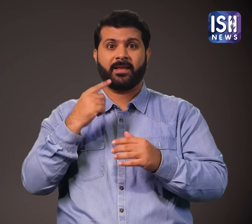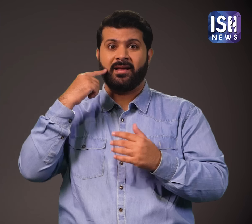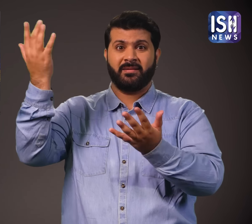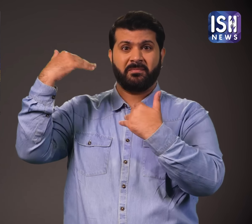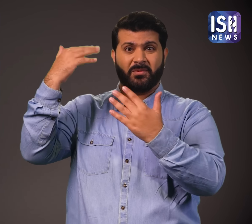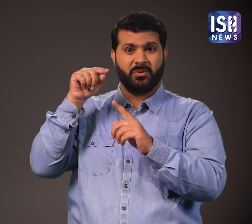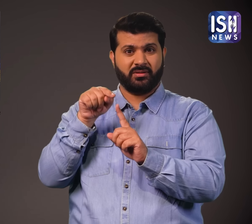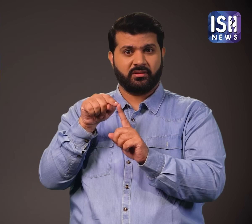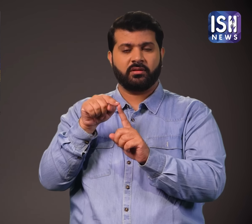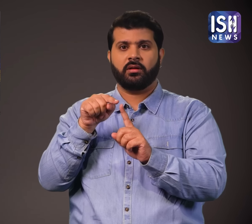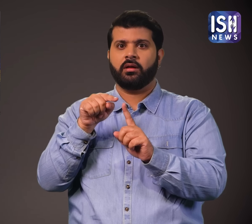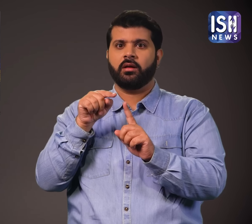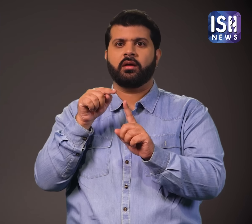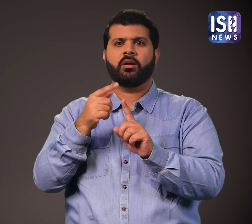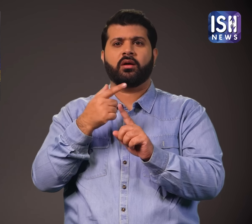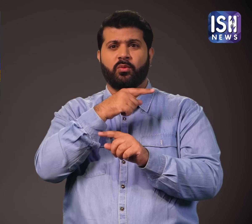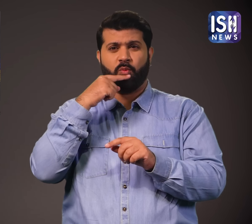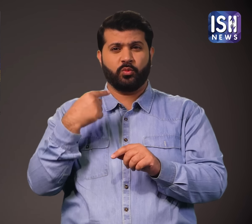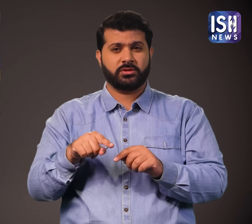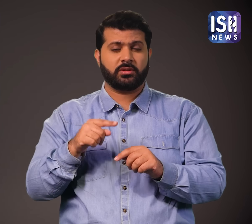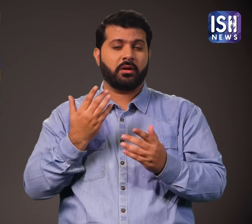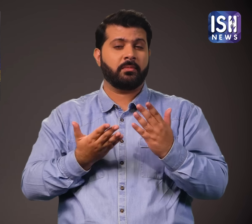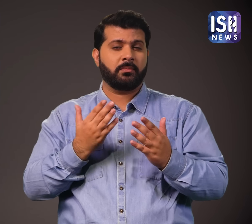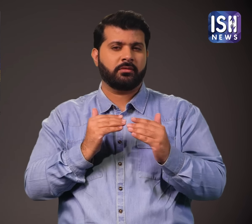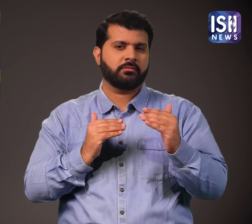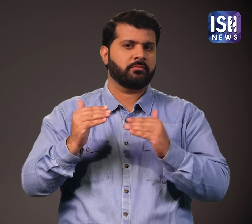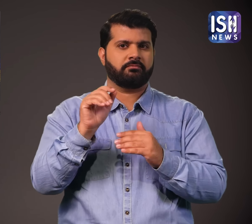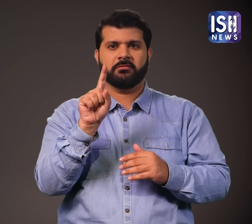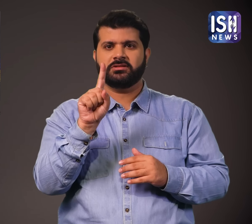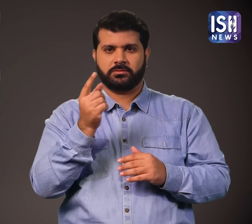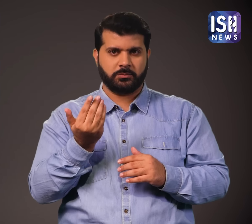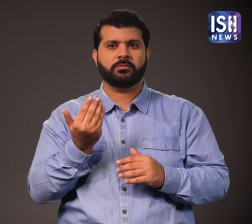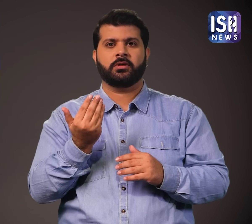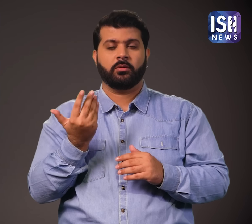With this increase in imports, Russia may take the first place as India’s top oil supplier.